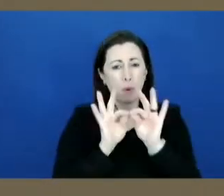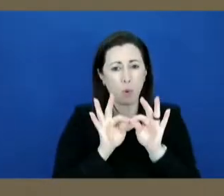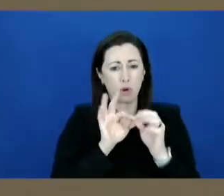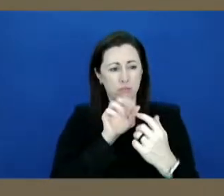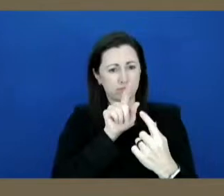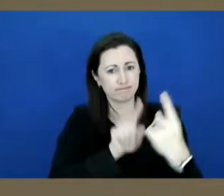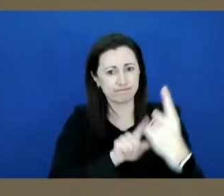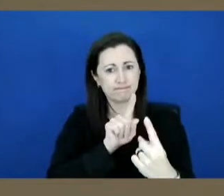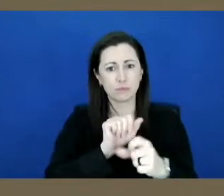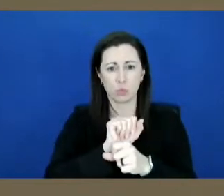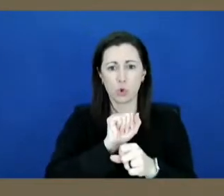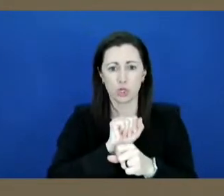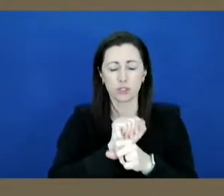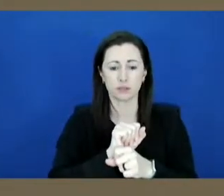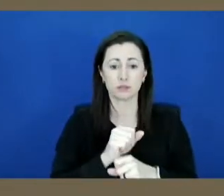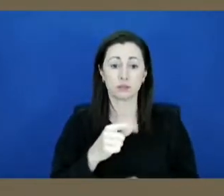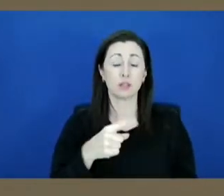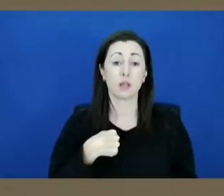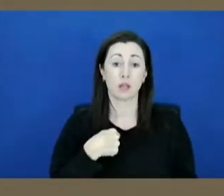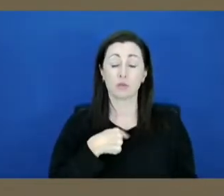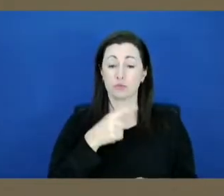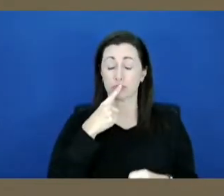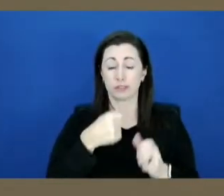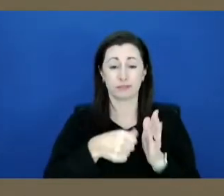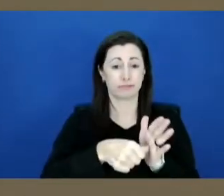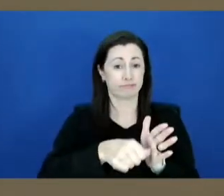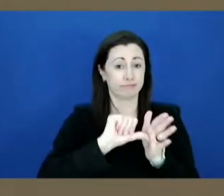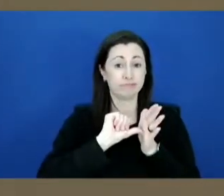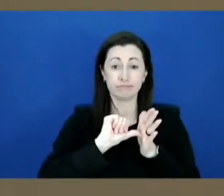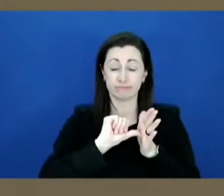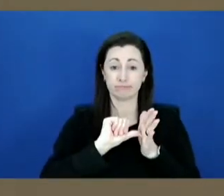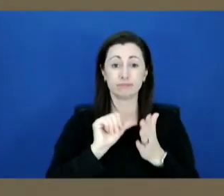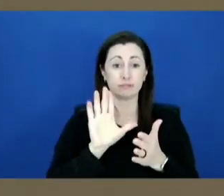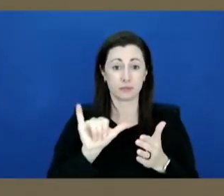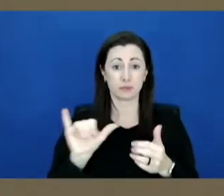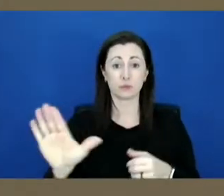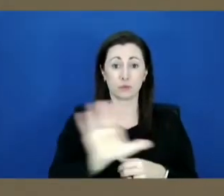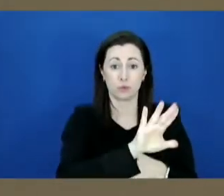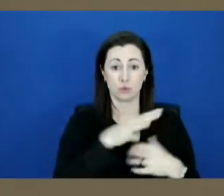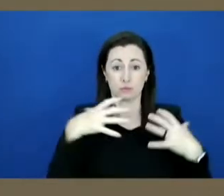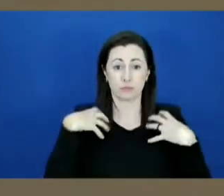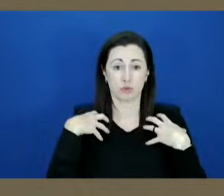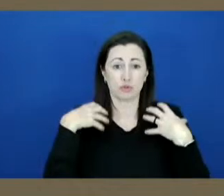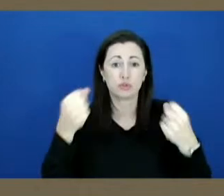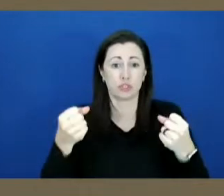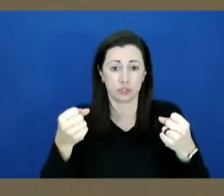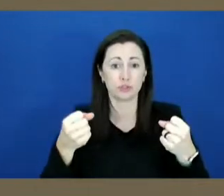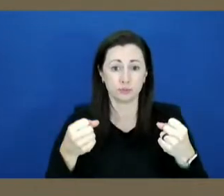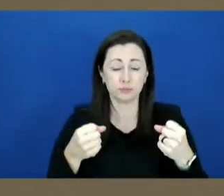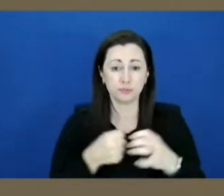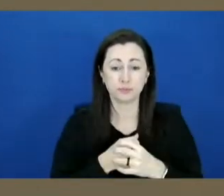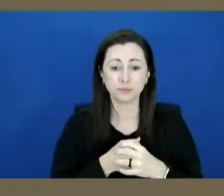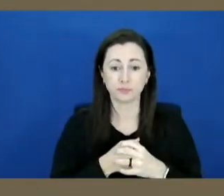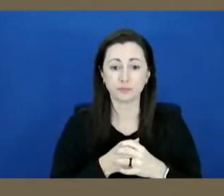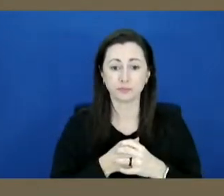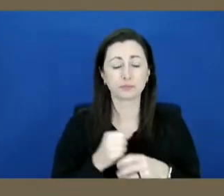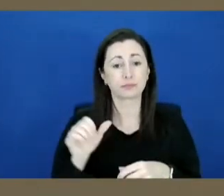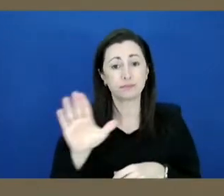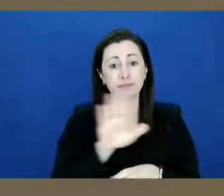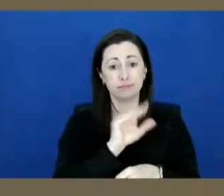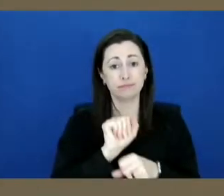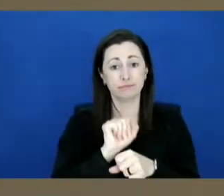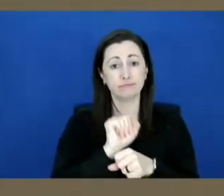THE MOST IMPORTANT PERSON TO